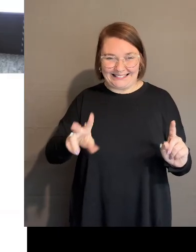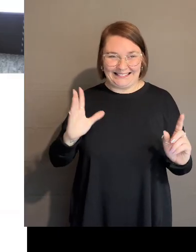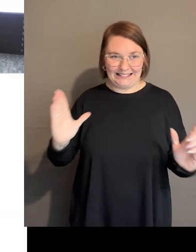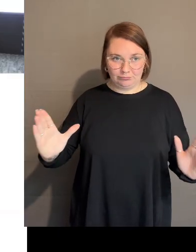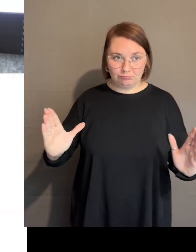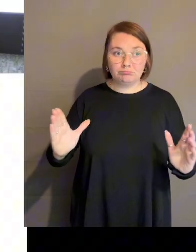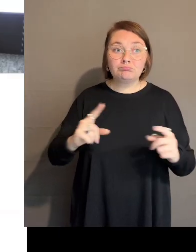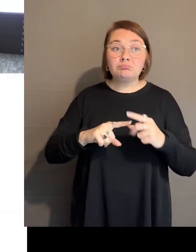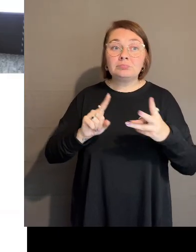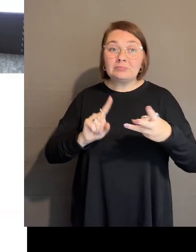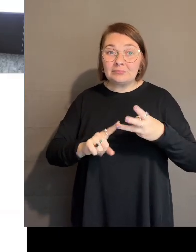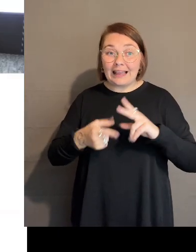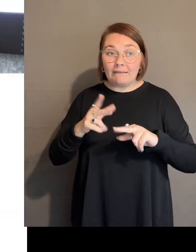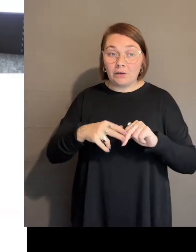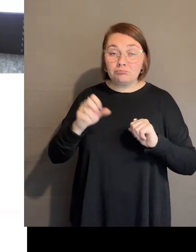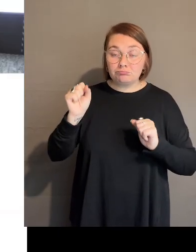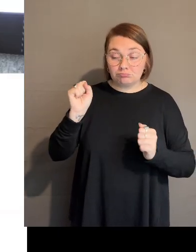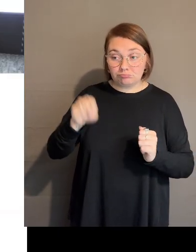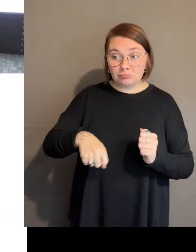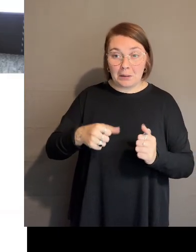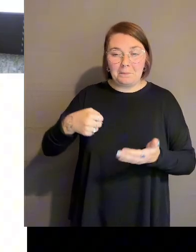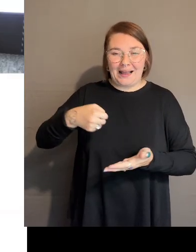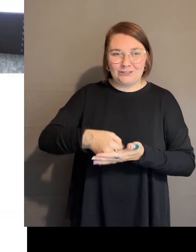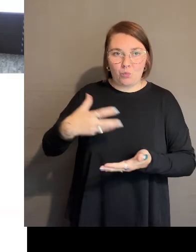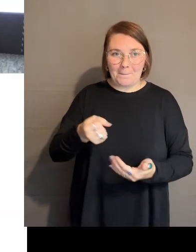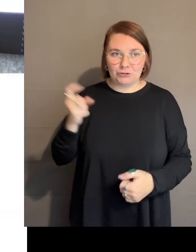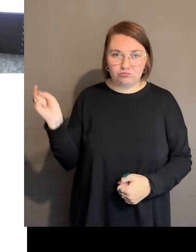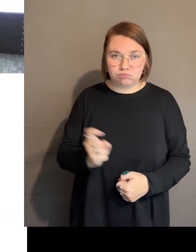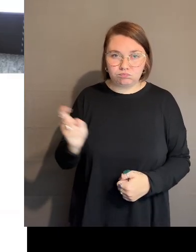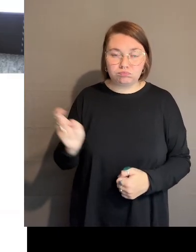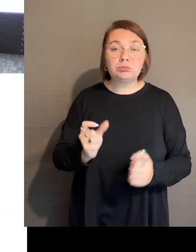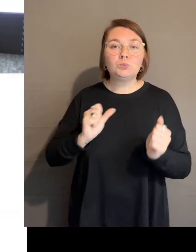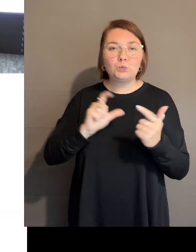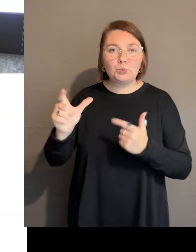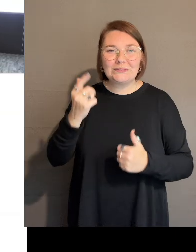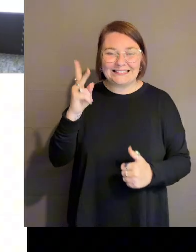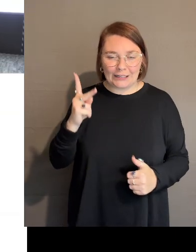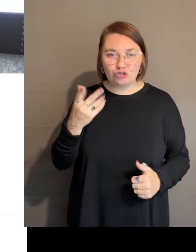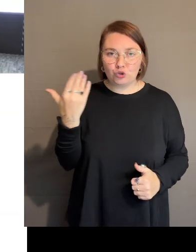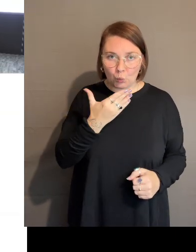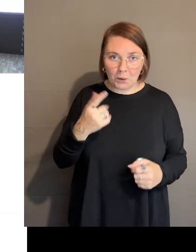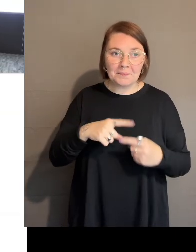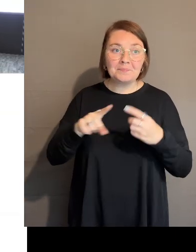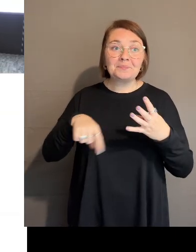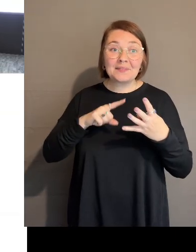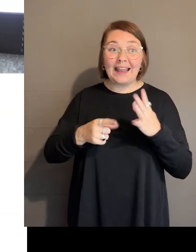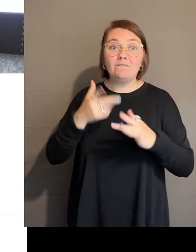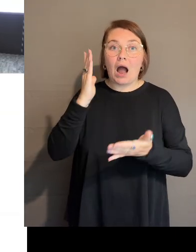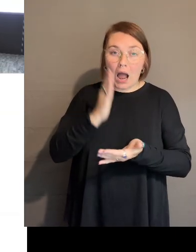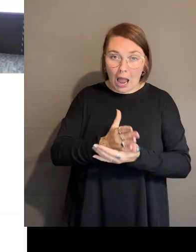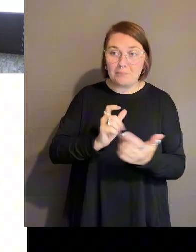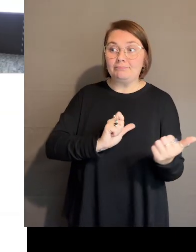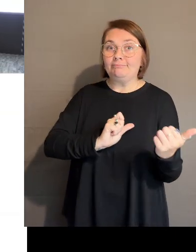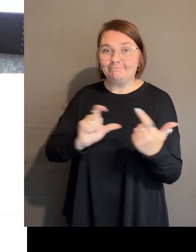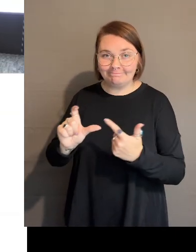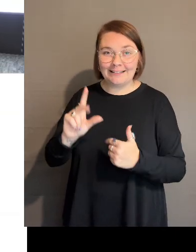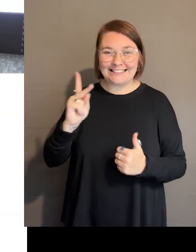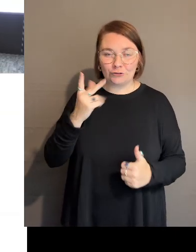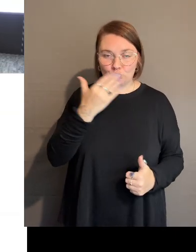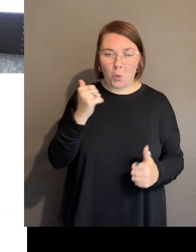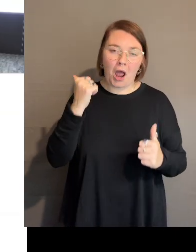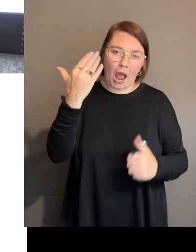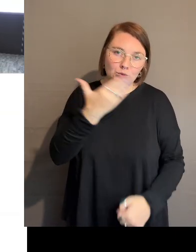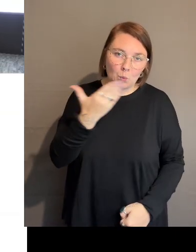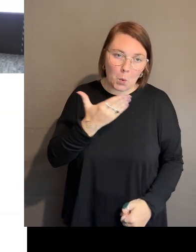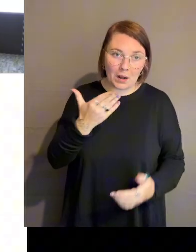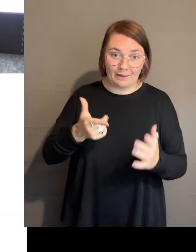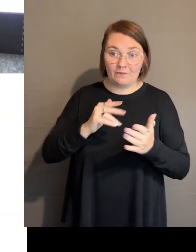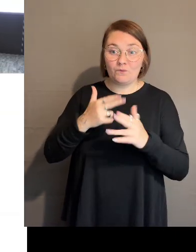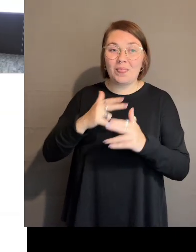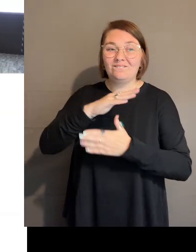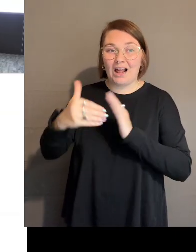If they fulfilled the basic requirement to attend secondary school, if they actually attended secondary school or high school the final year.